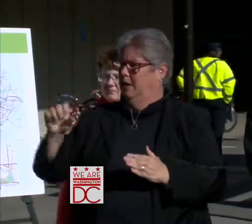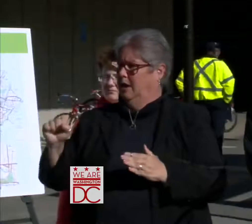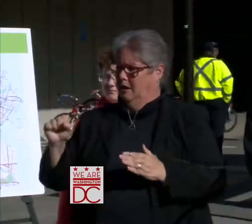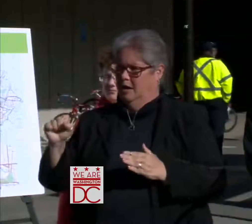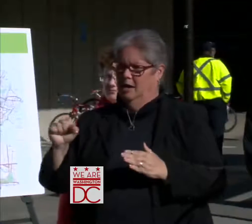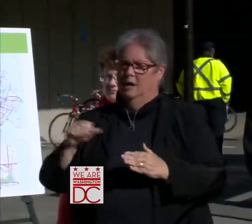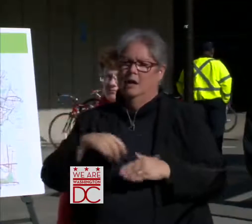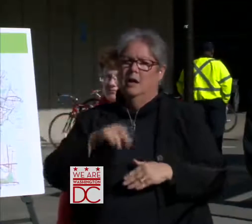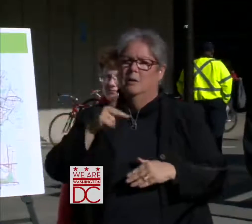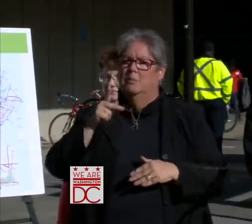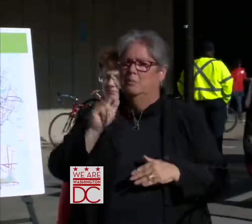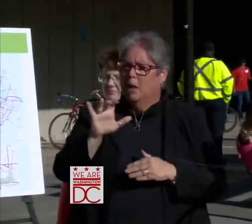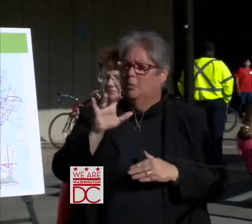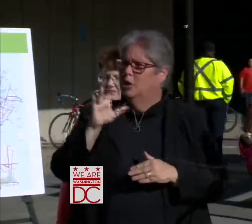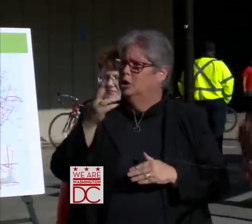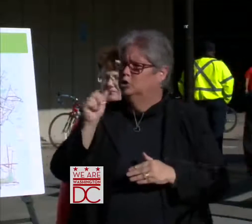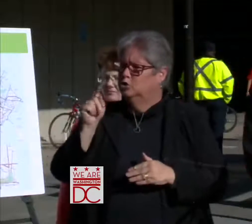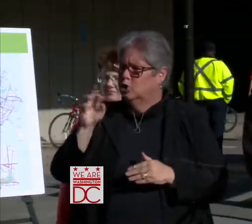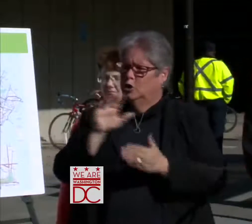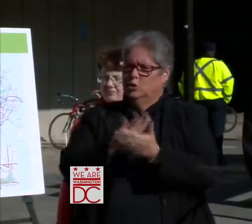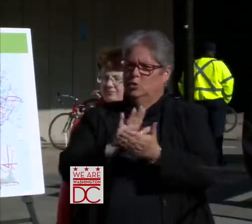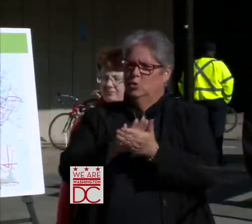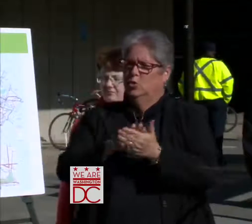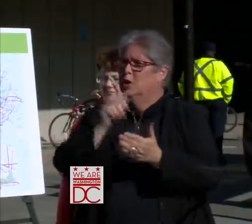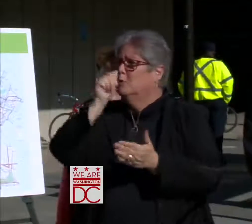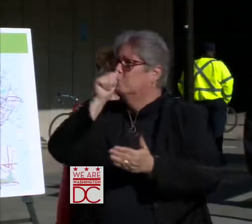PUBLIC CHARTER SCHOOL STUDENTS, ALL PRIVATE SCHOOL STUDENTS THAT